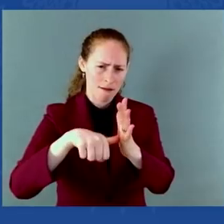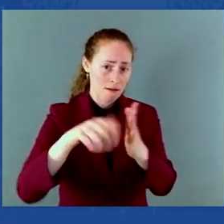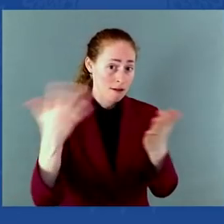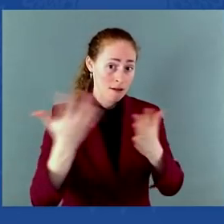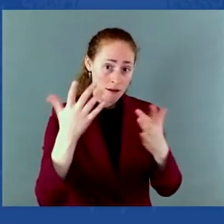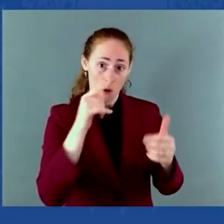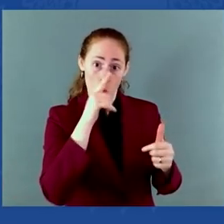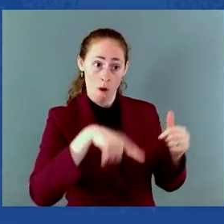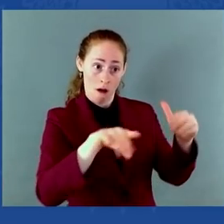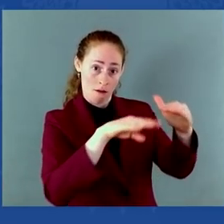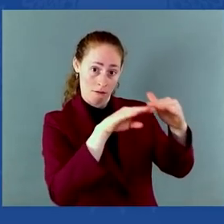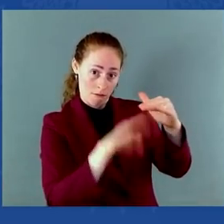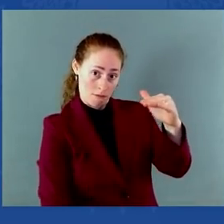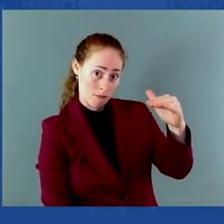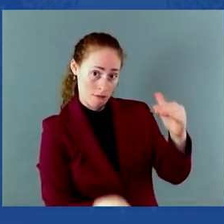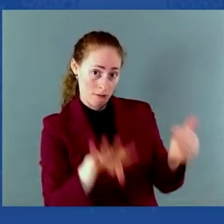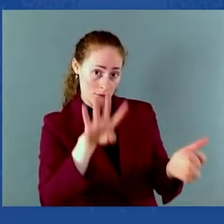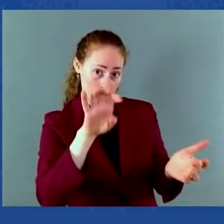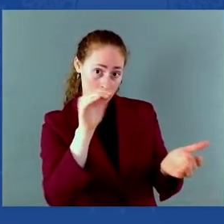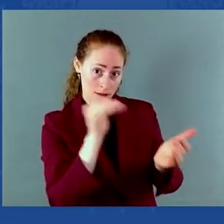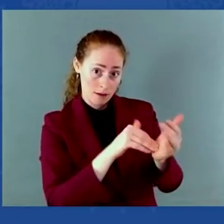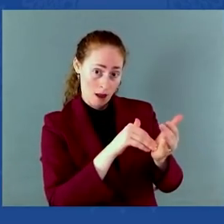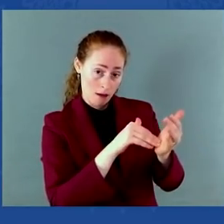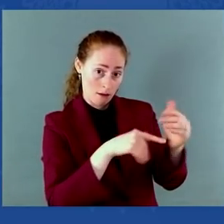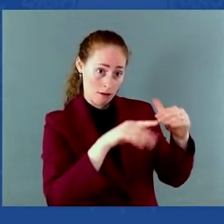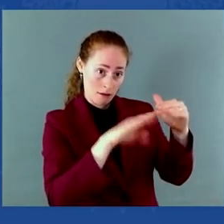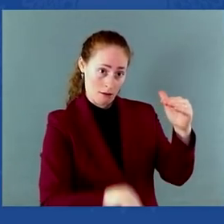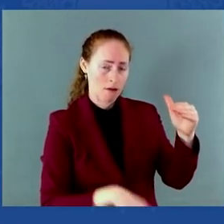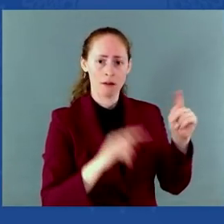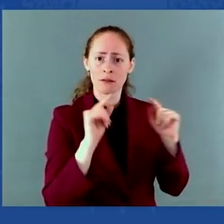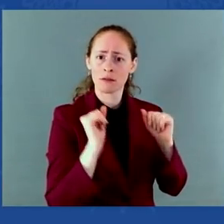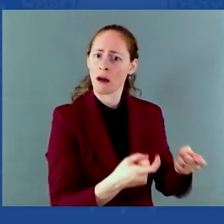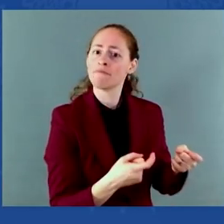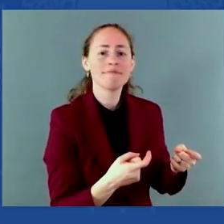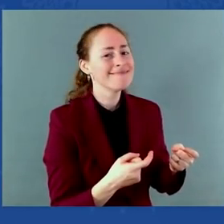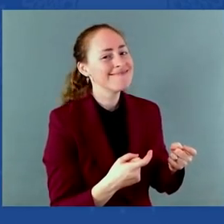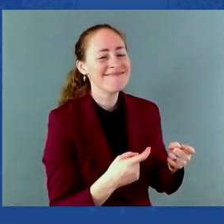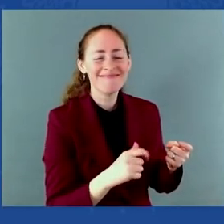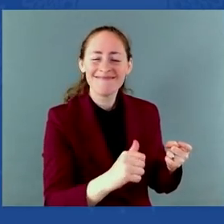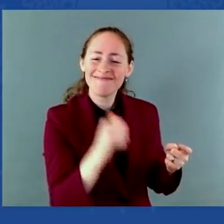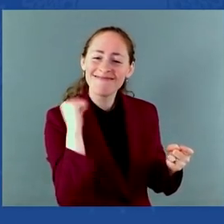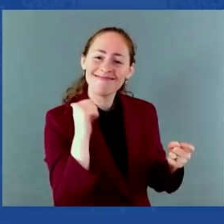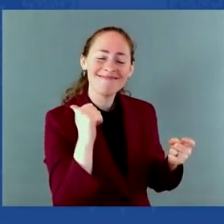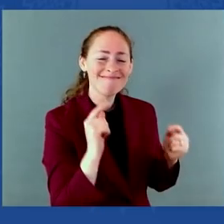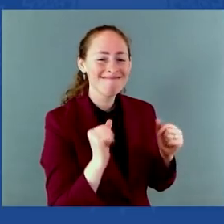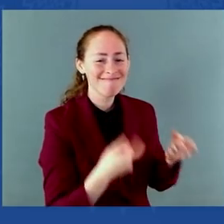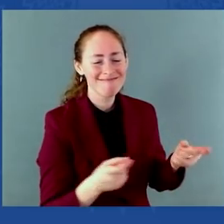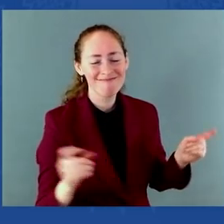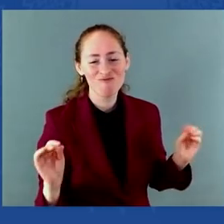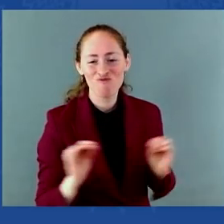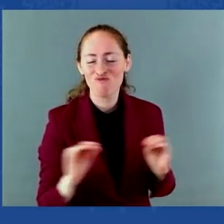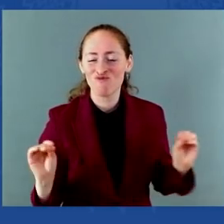will pay a single, solitary extra penny in federal taxes. I wouldn't even let the bipartisan commission